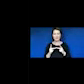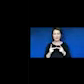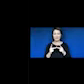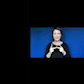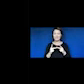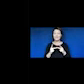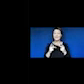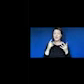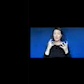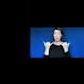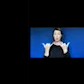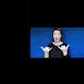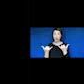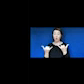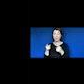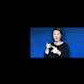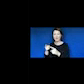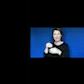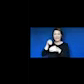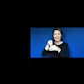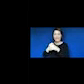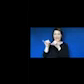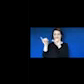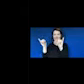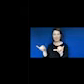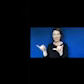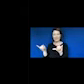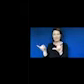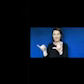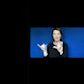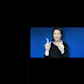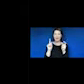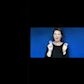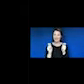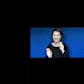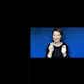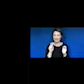system, we were able then to start customizing that position to fit their needs as well as